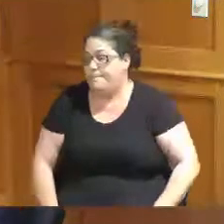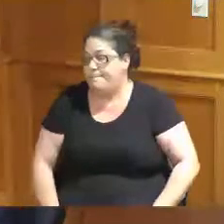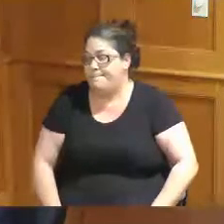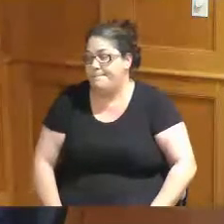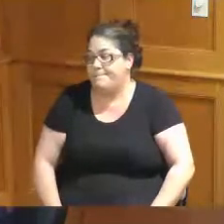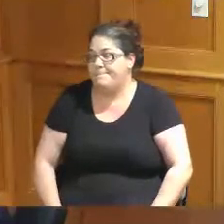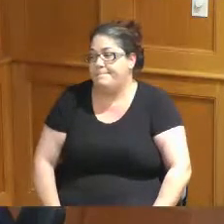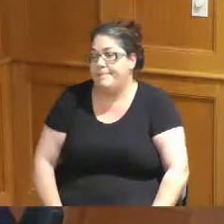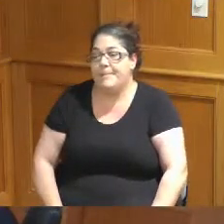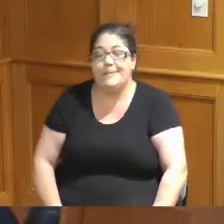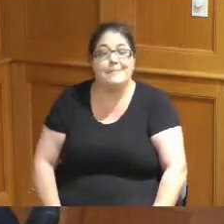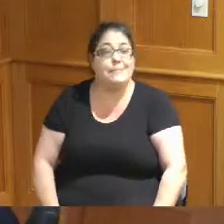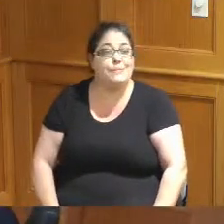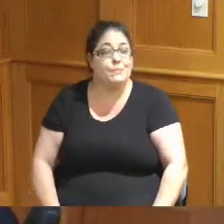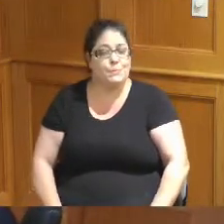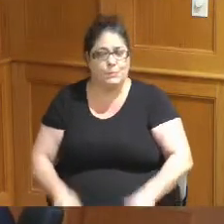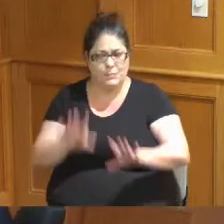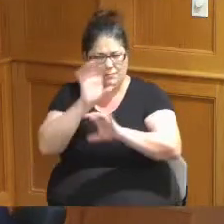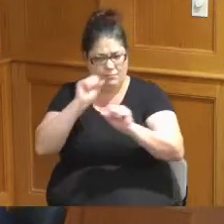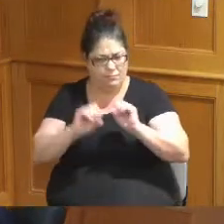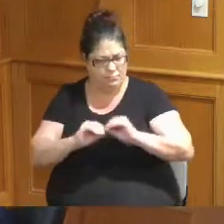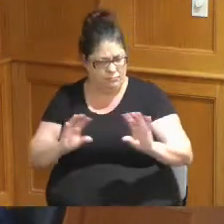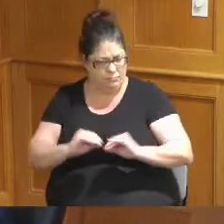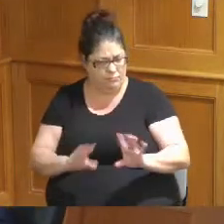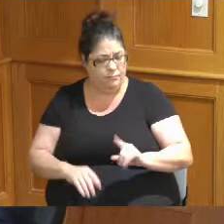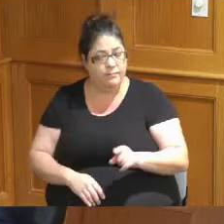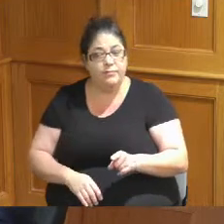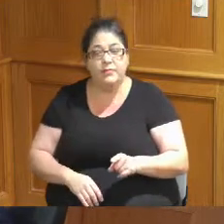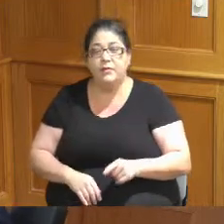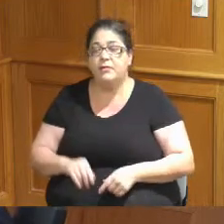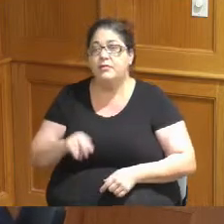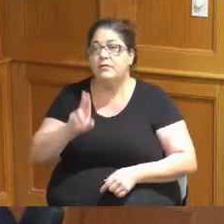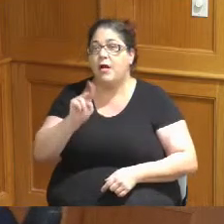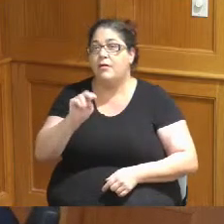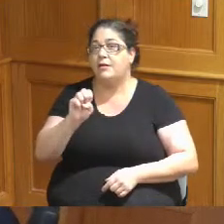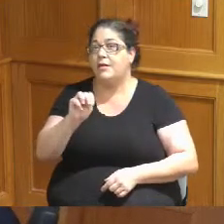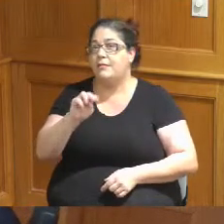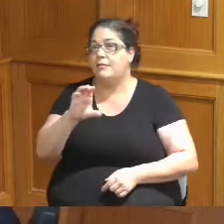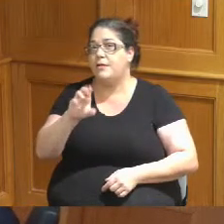and just for clarification on that part so are they unencumbered or correct okay